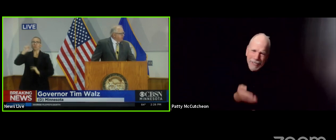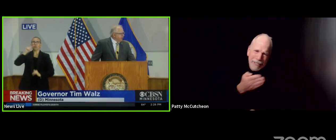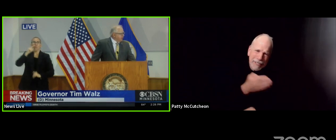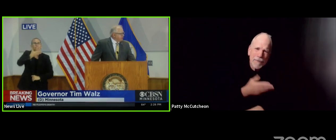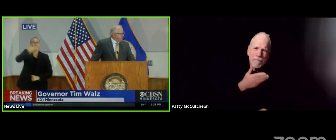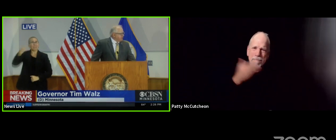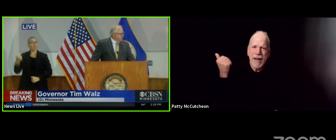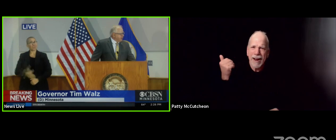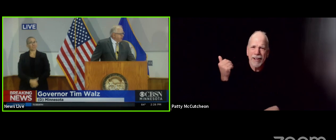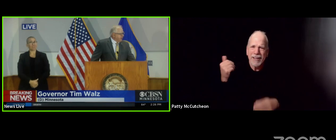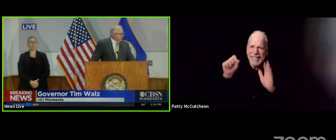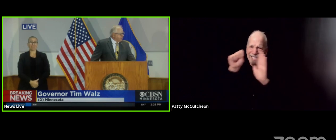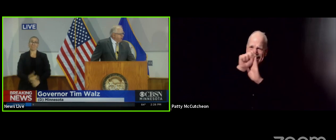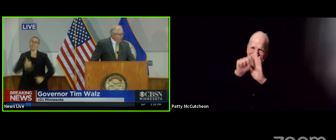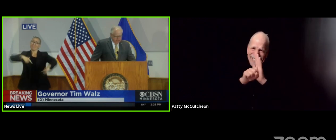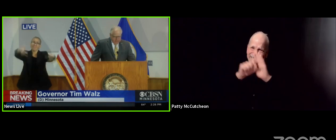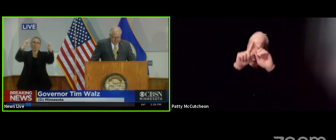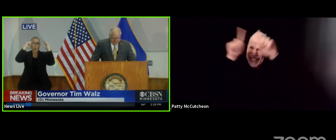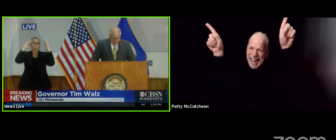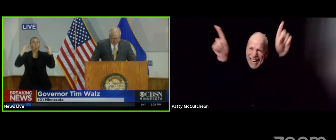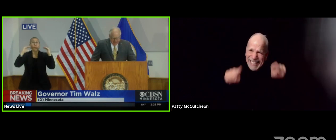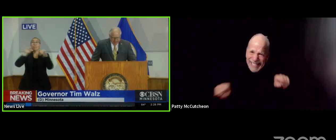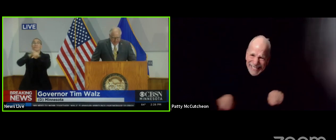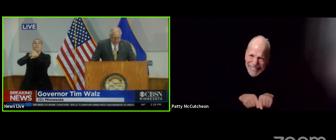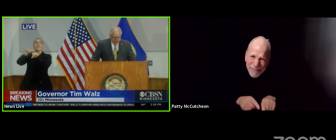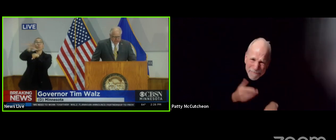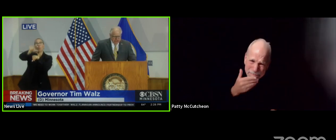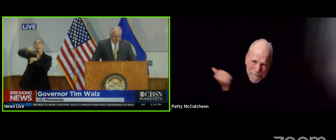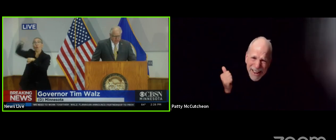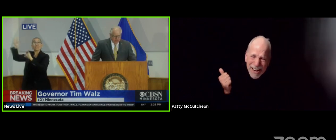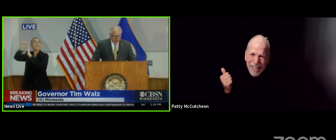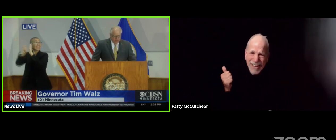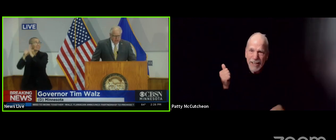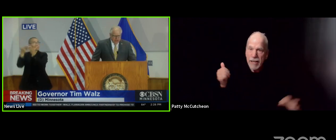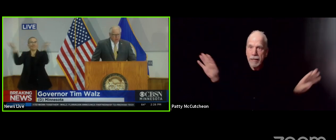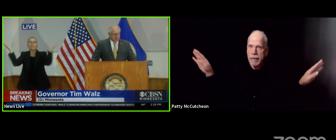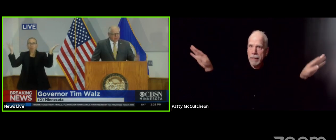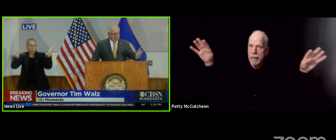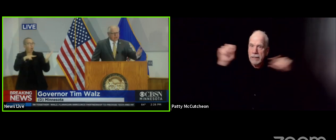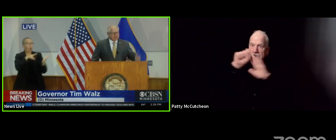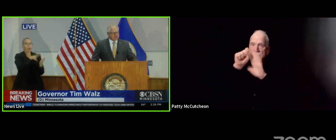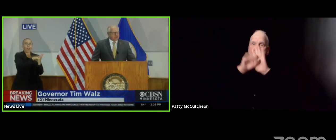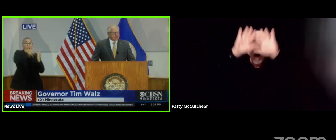TO OTHER STATES WHO HAVEN'T GOT THIS FAR. I AM PROUD TO STAND WITH YOU. I AM TO -- I WANT TO THANK THE LEGISLATORS